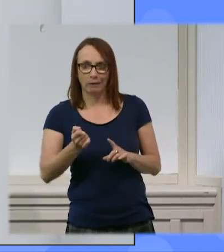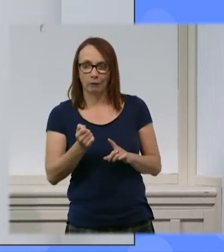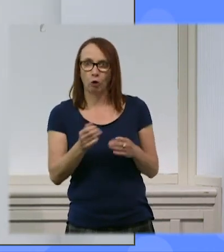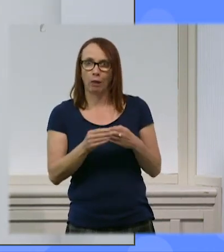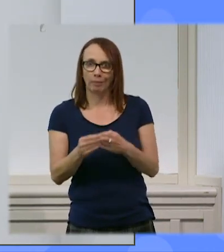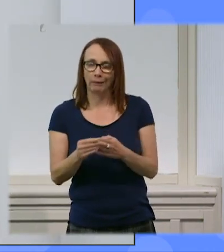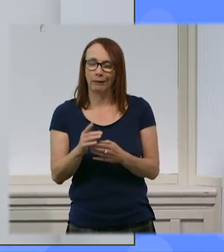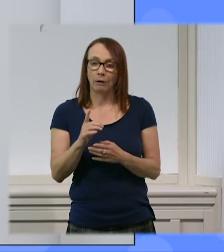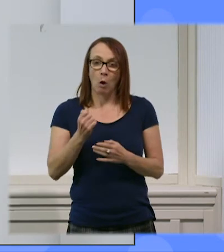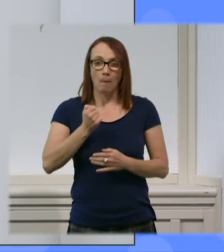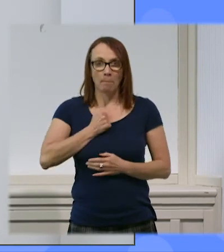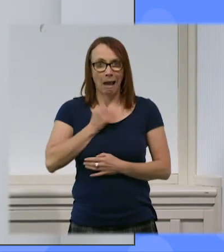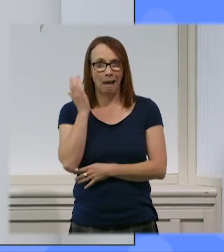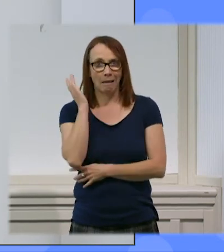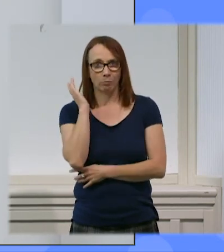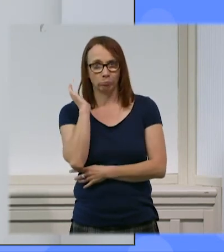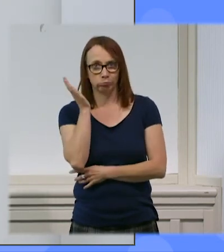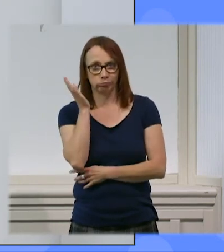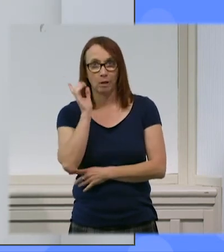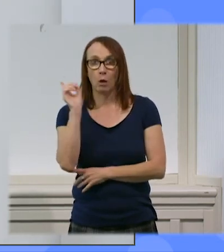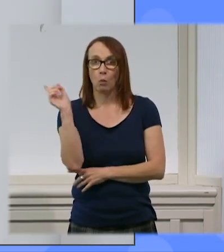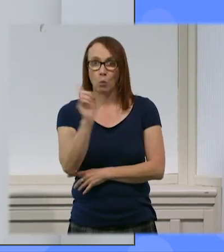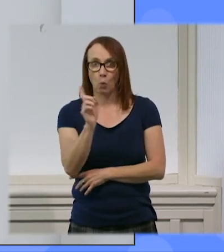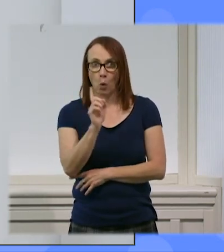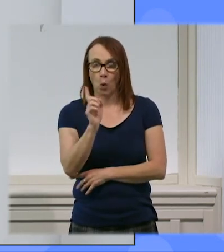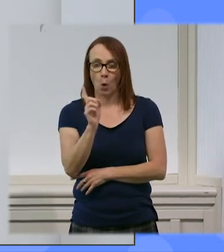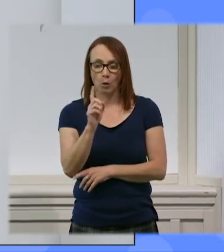much that by delivering on these ambitious climate targets that we have